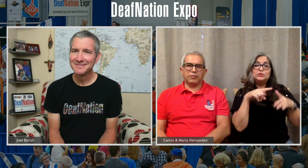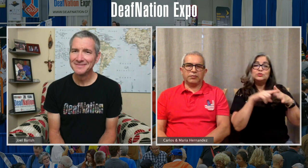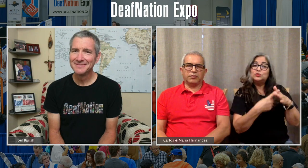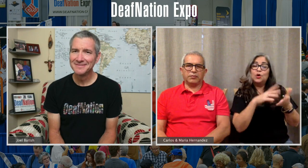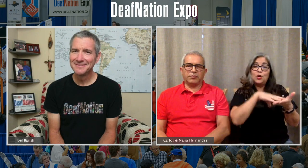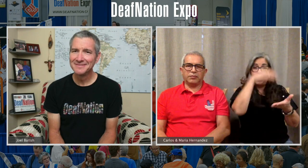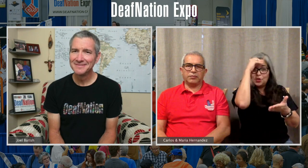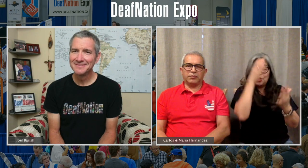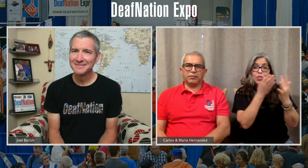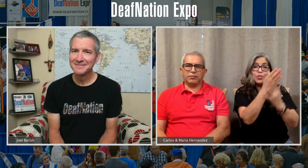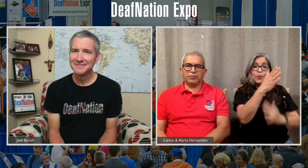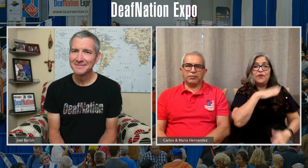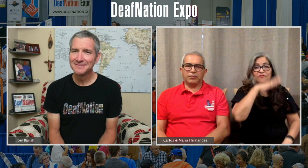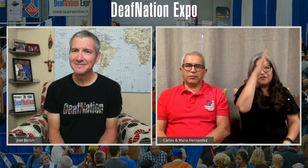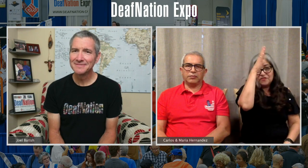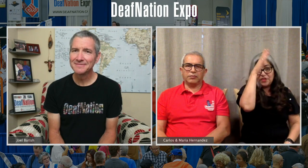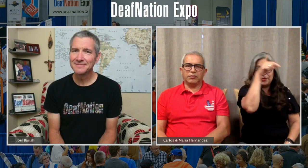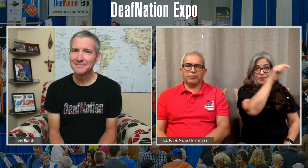I started learning through my father.